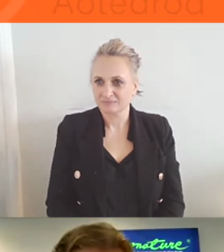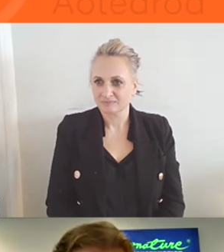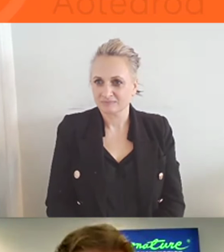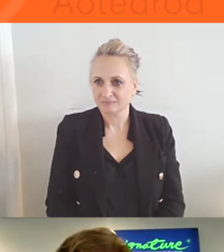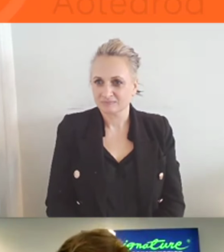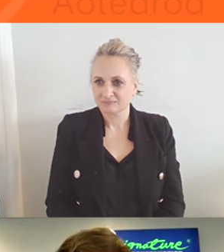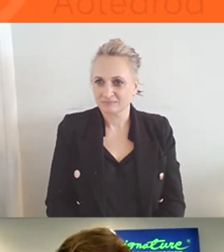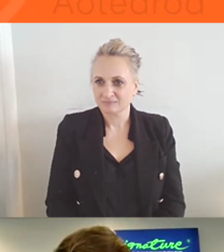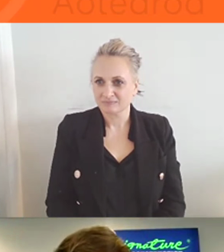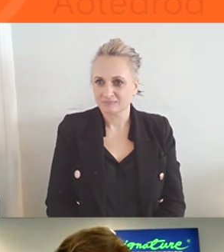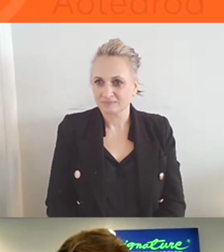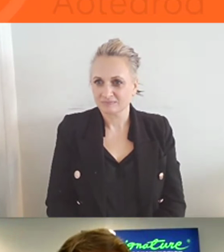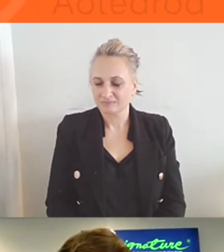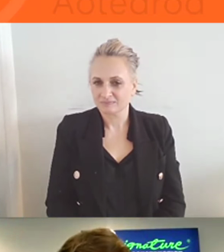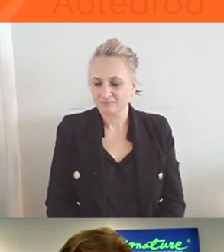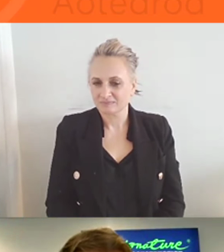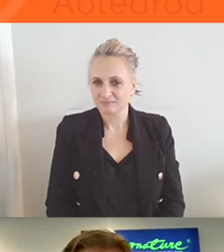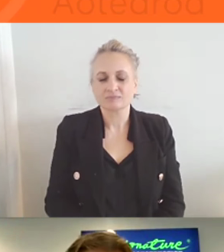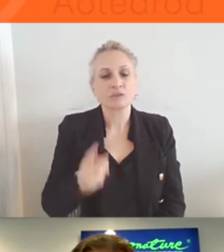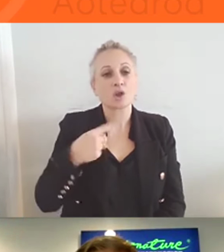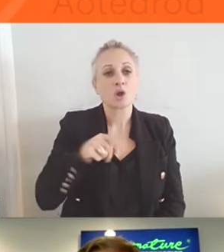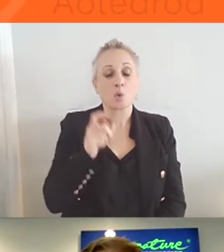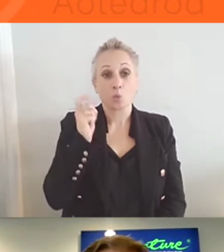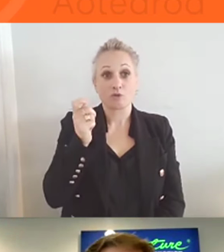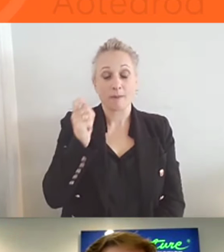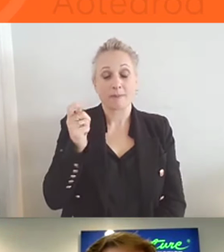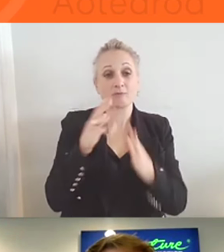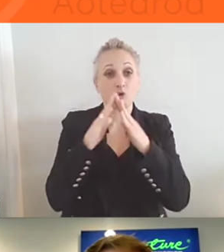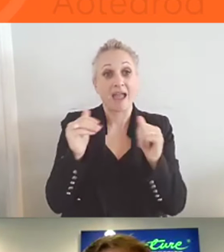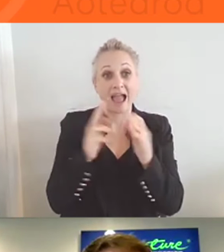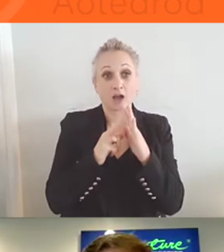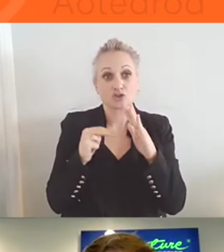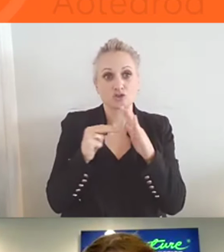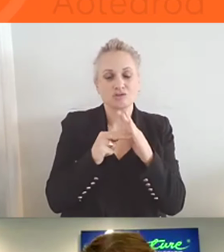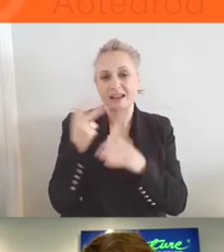for Housing New Zealand Corp for 18 years. I don't believe we've